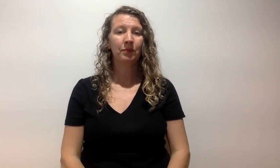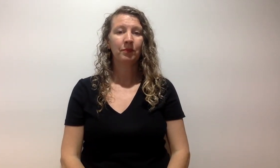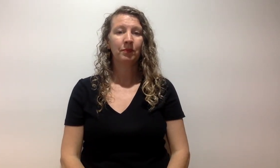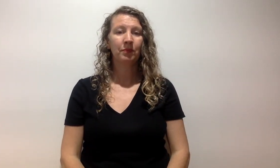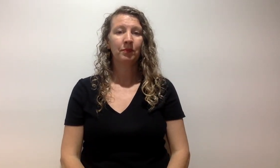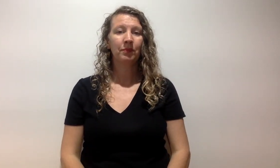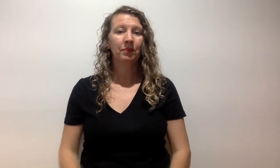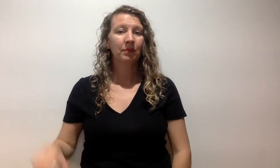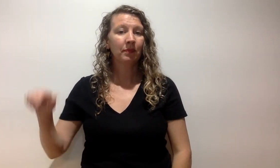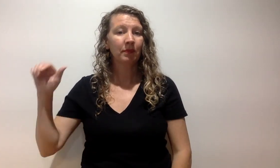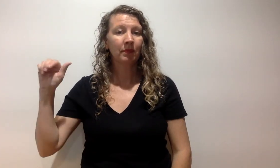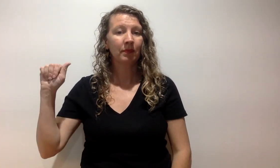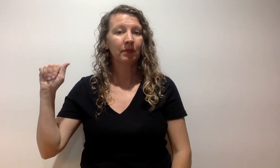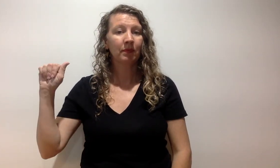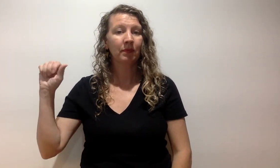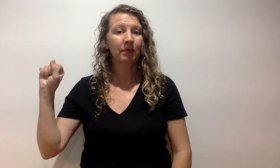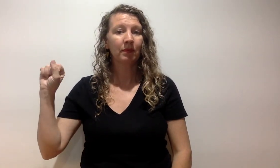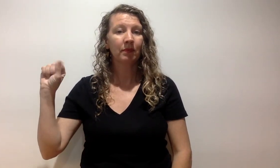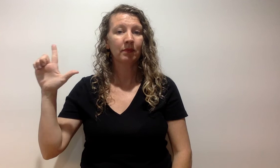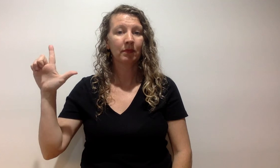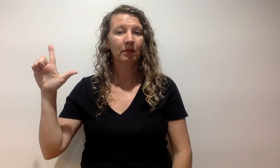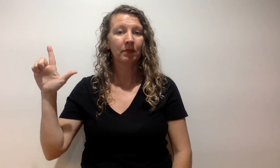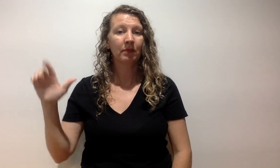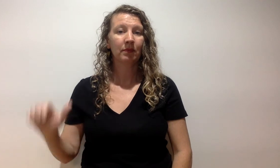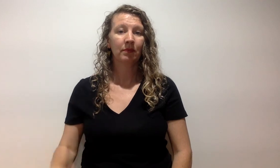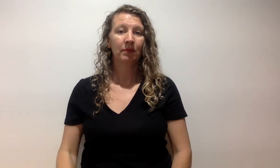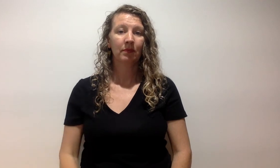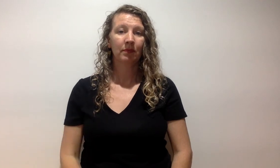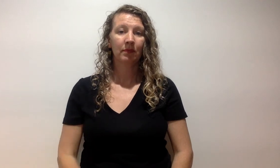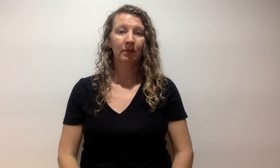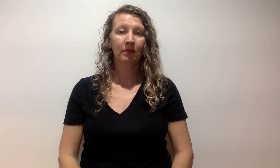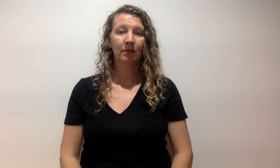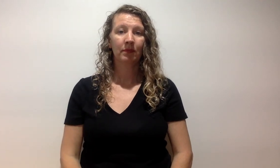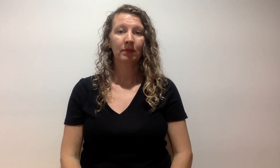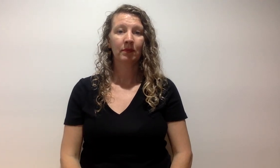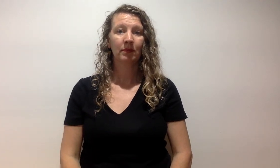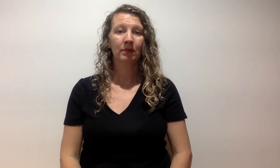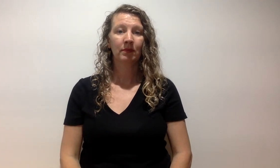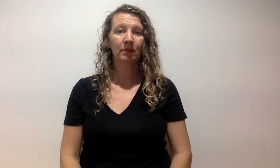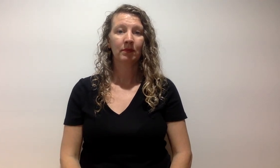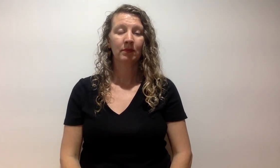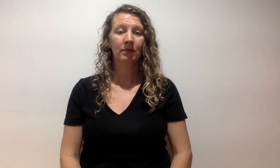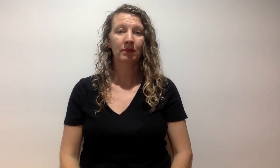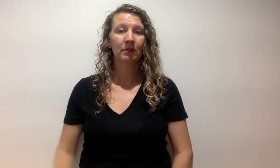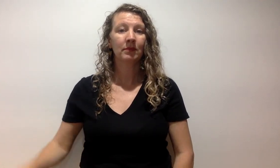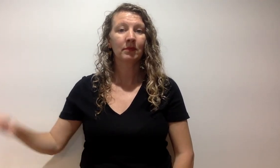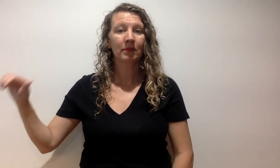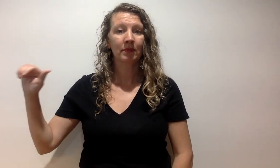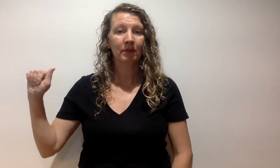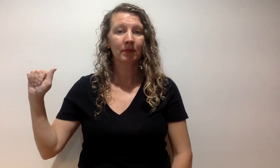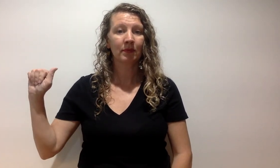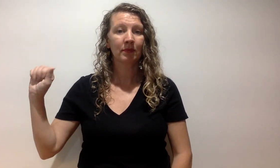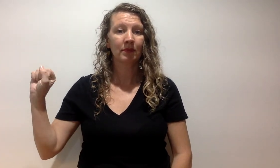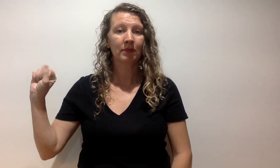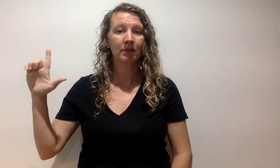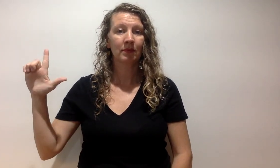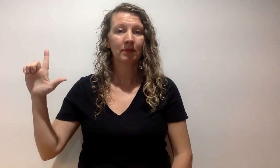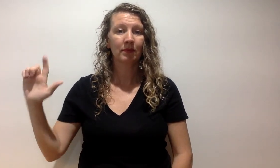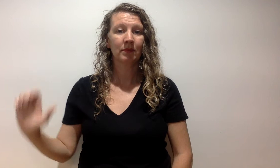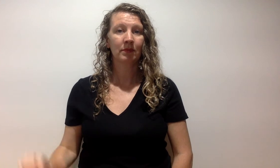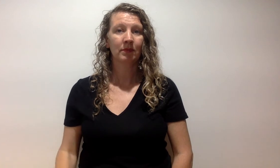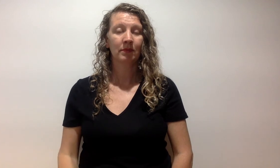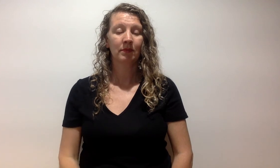ASL